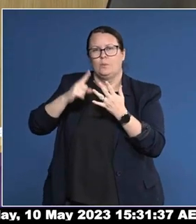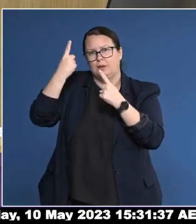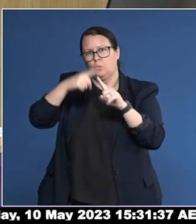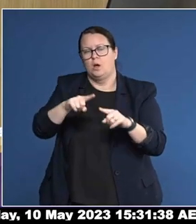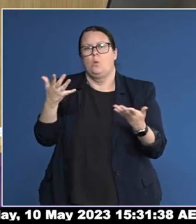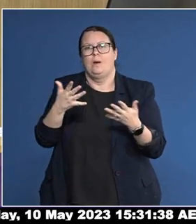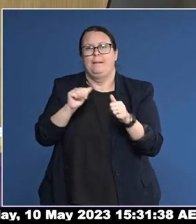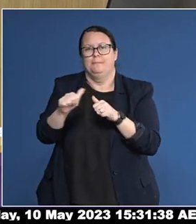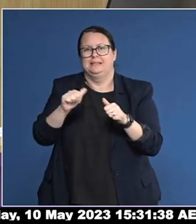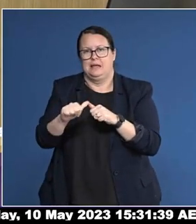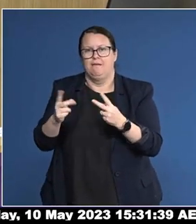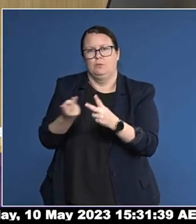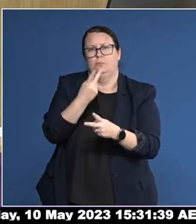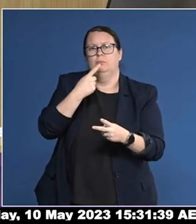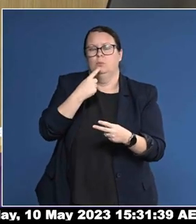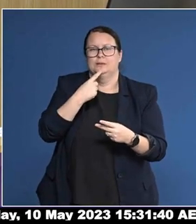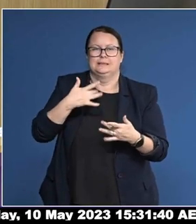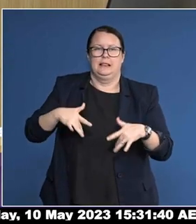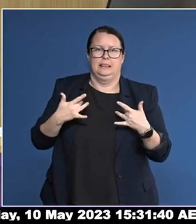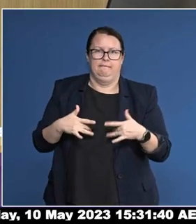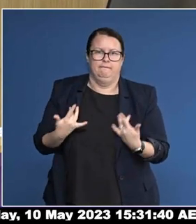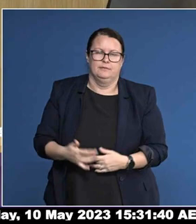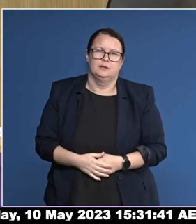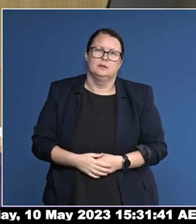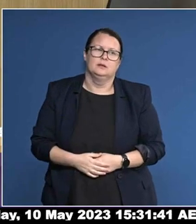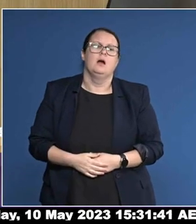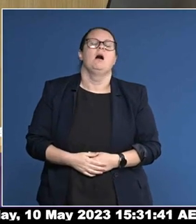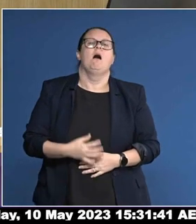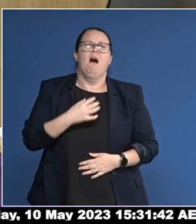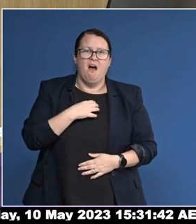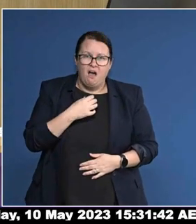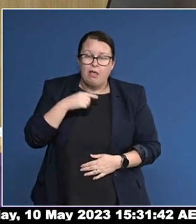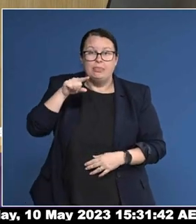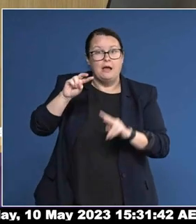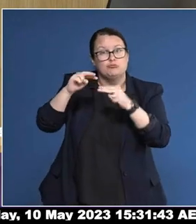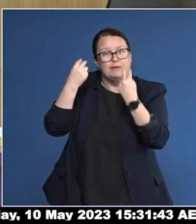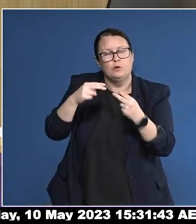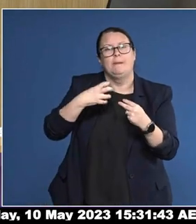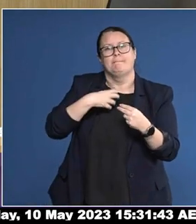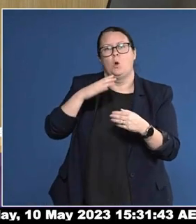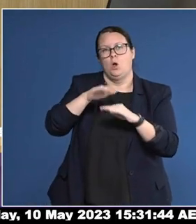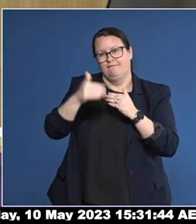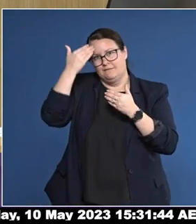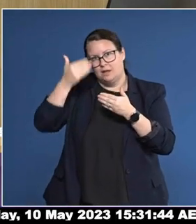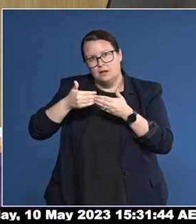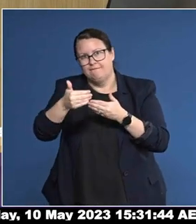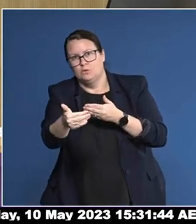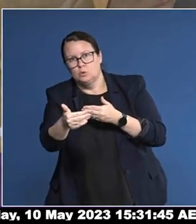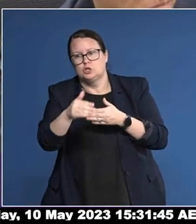So you're saying the purpose of that review was to look for alternative housing for the two young men rather than returning to a house that you knew would